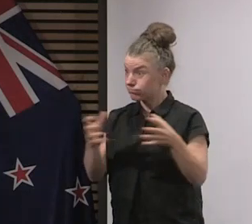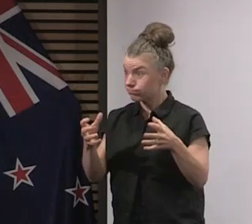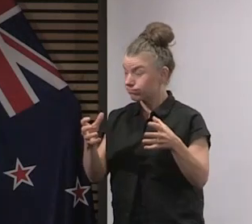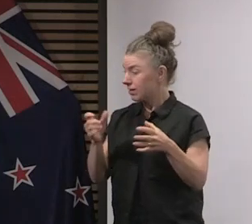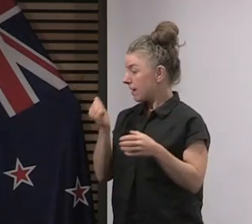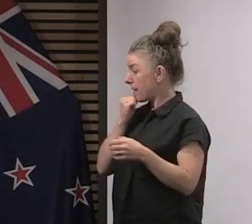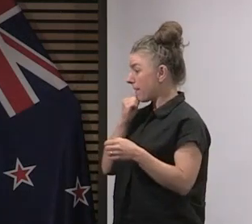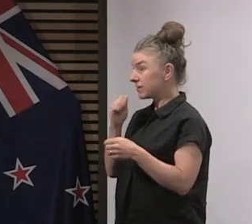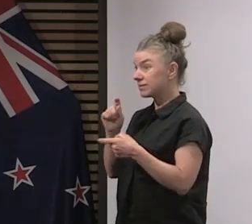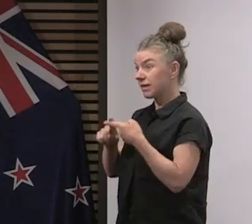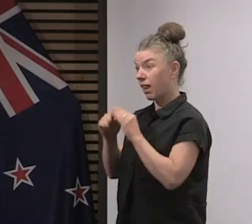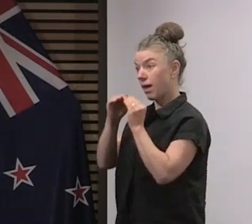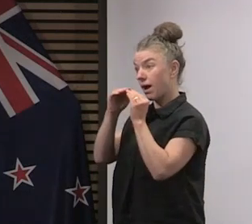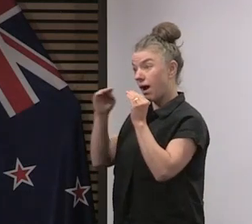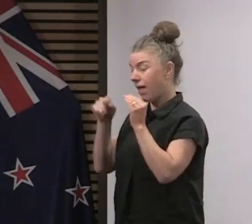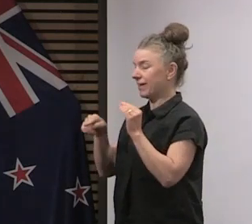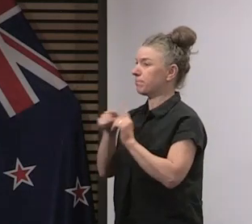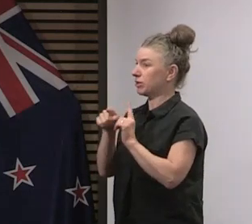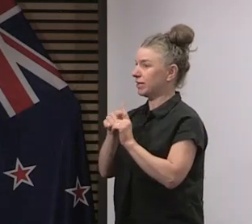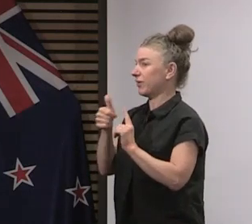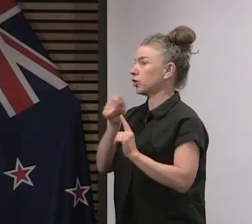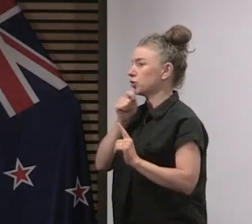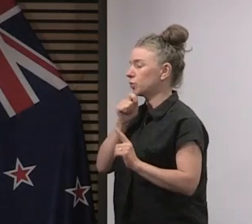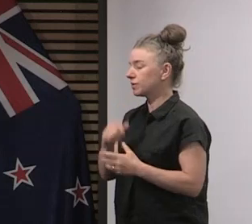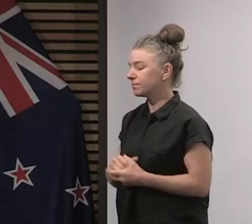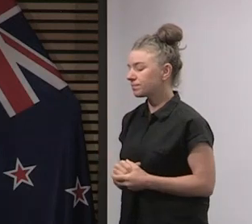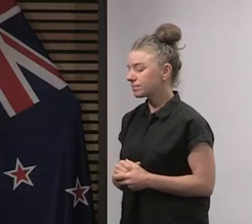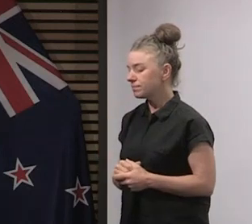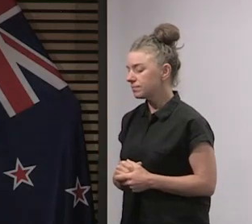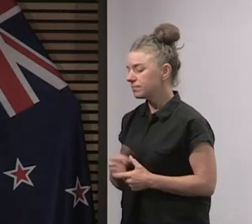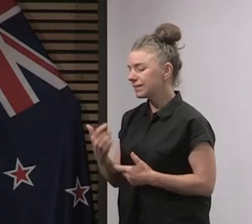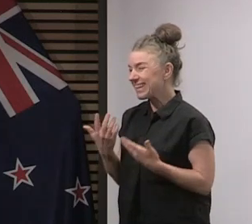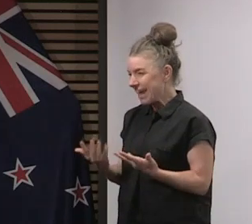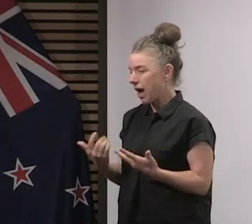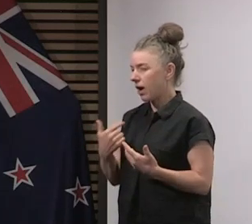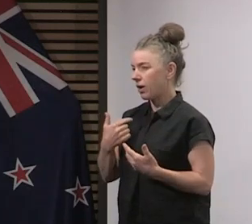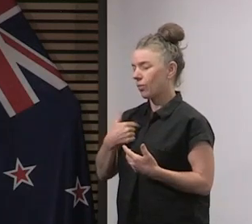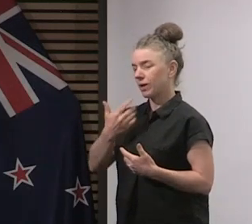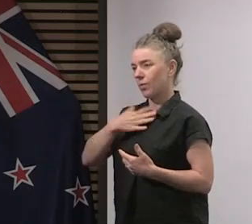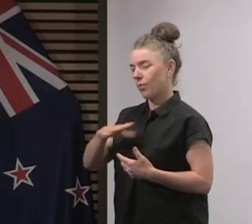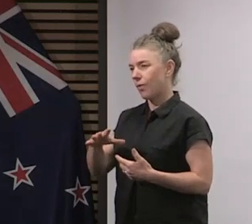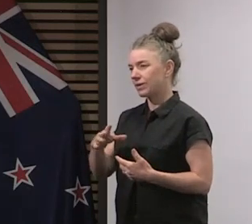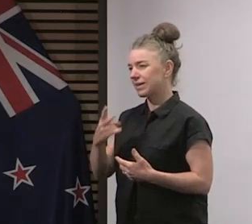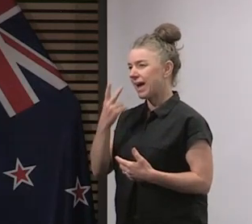would have been and again with the increase in testing and we are still not seeing an increase in numbers, I think